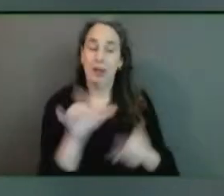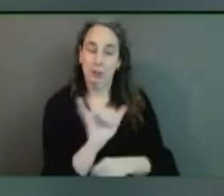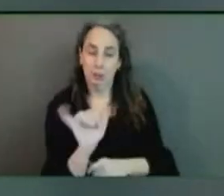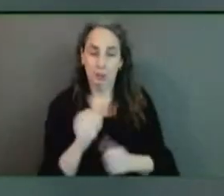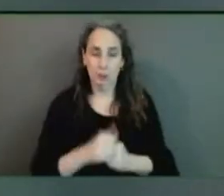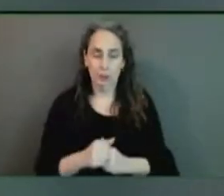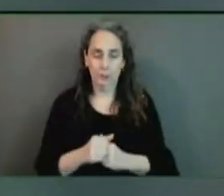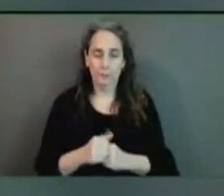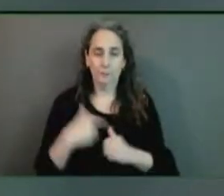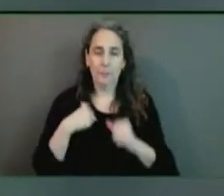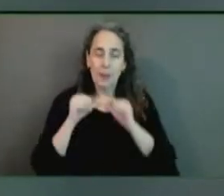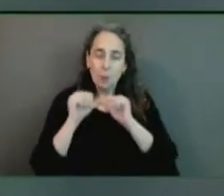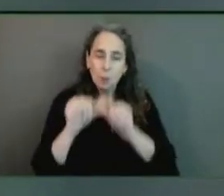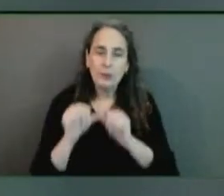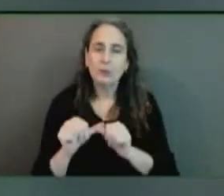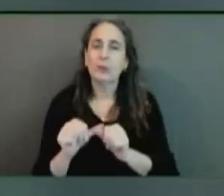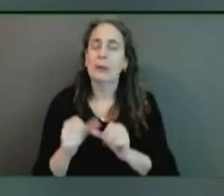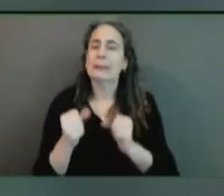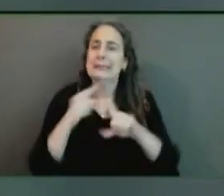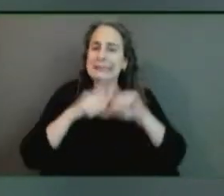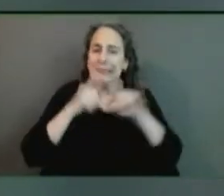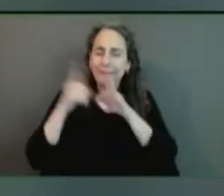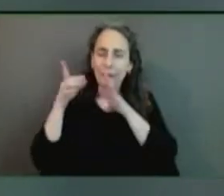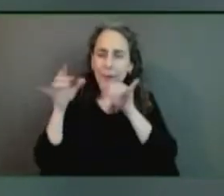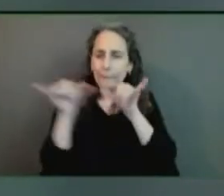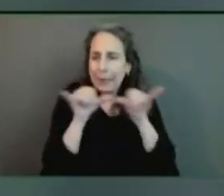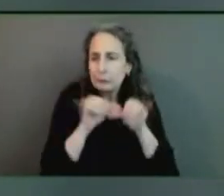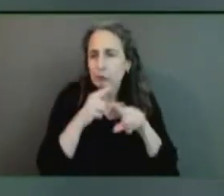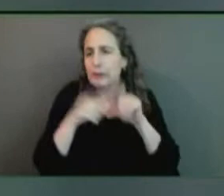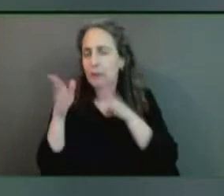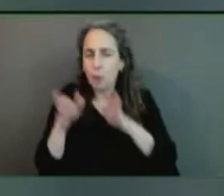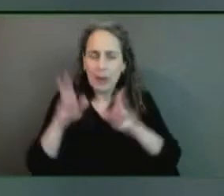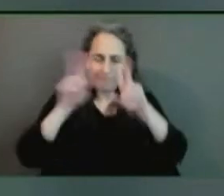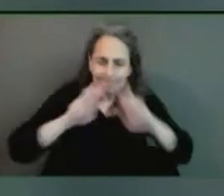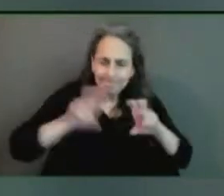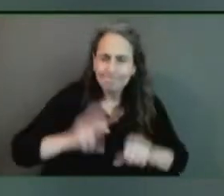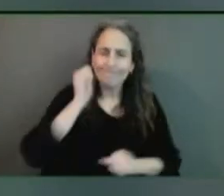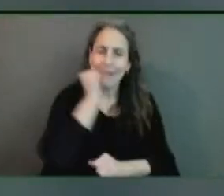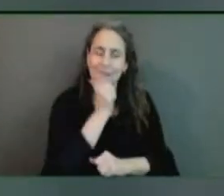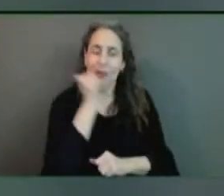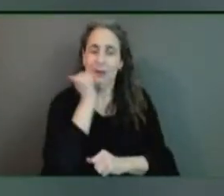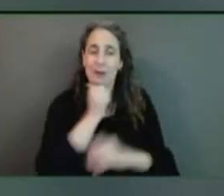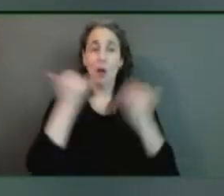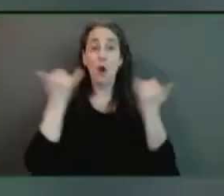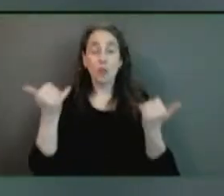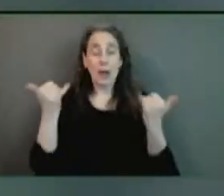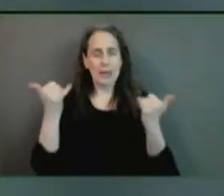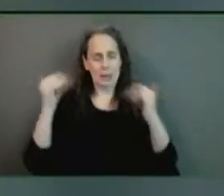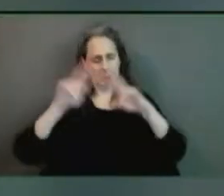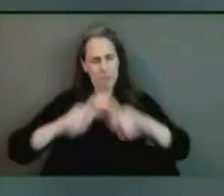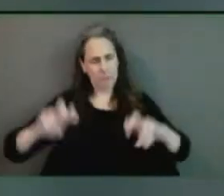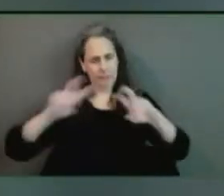traditional workload. We're continuing to assess multiple